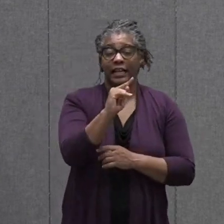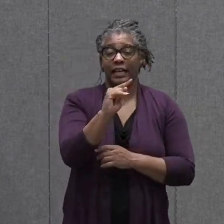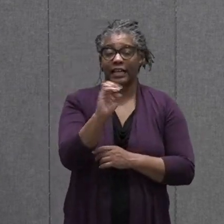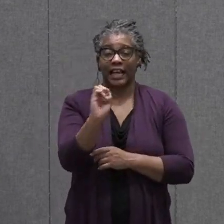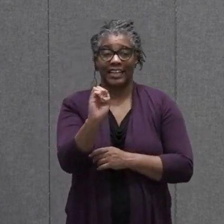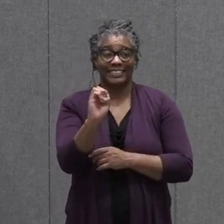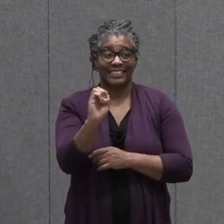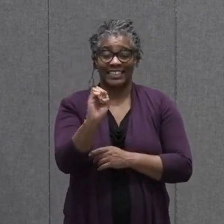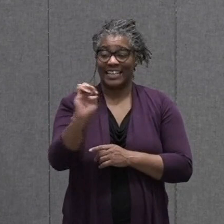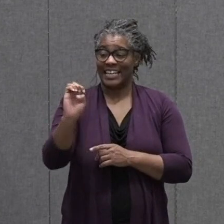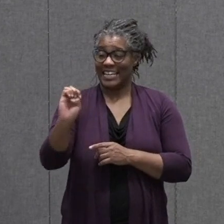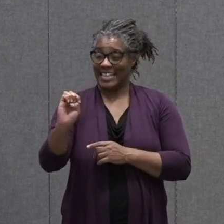Yes, kit.